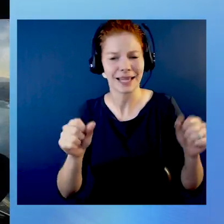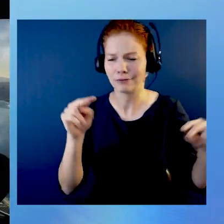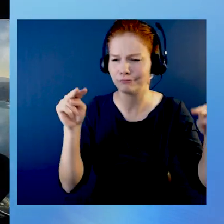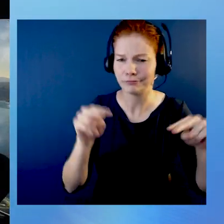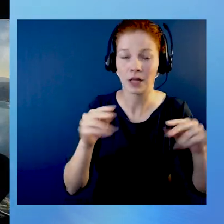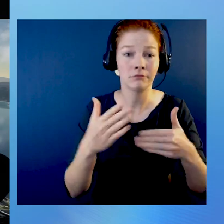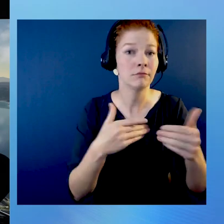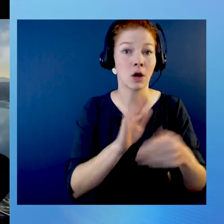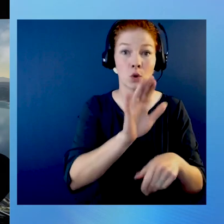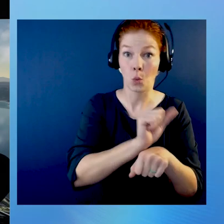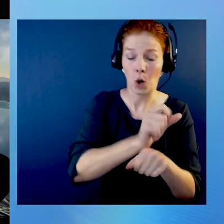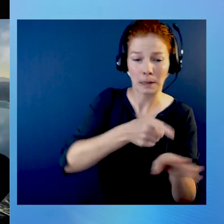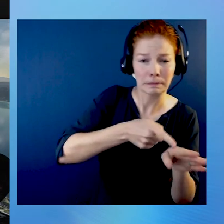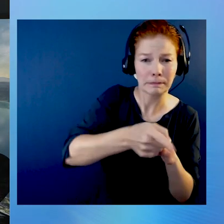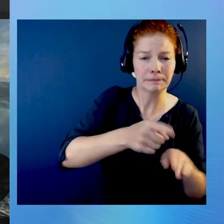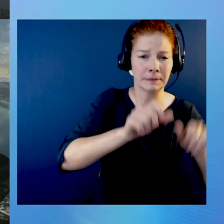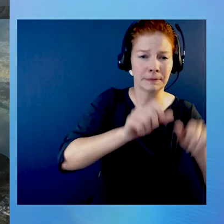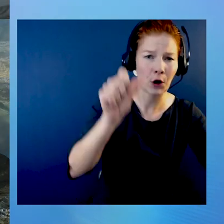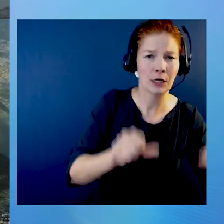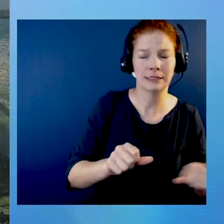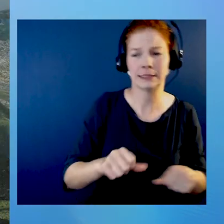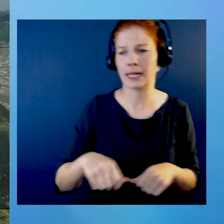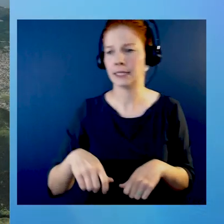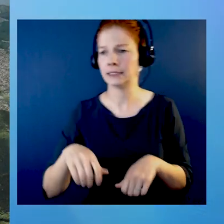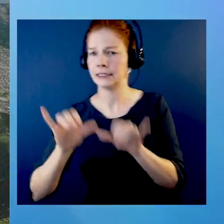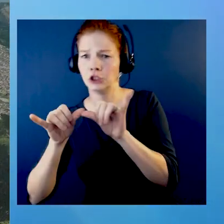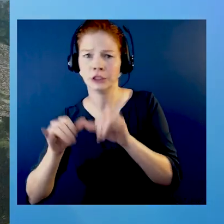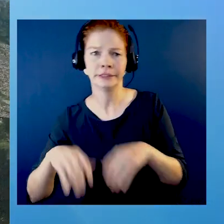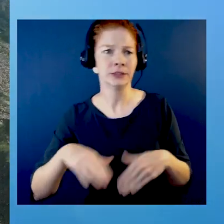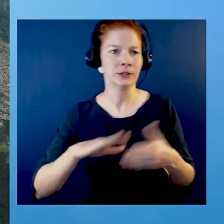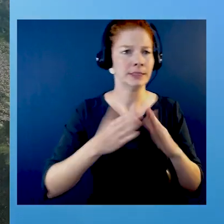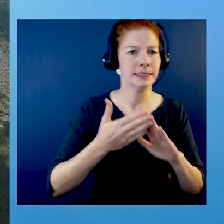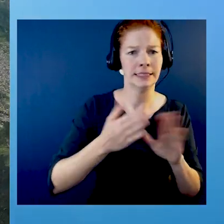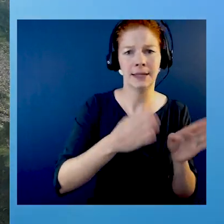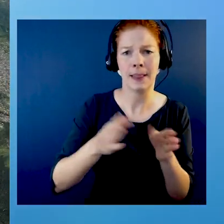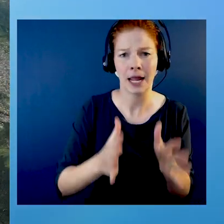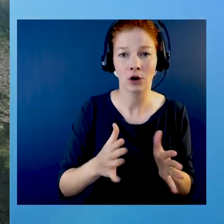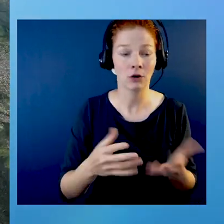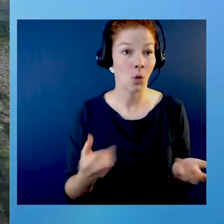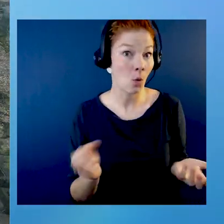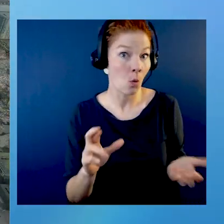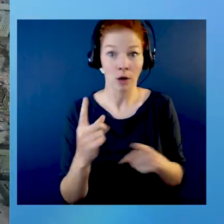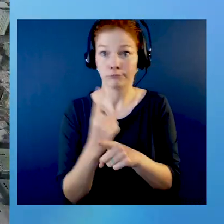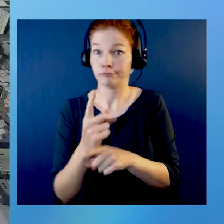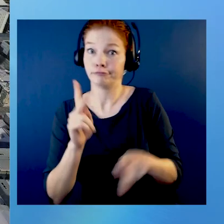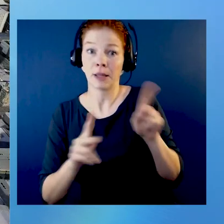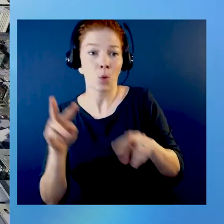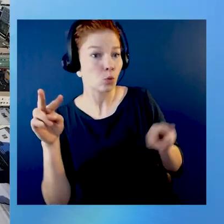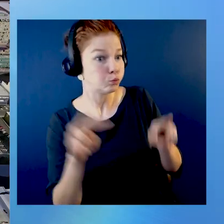an architect or an engineer or a city planner or not, and create these personalized user interfaces is